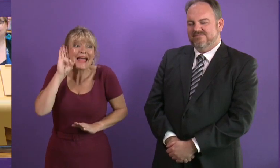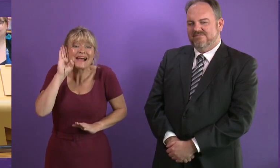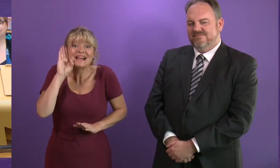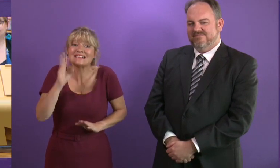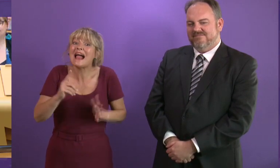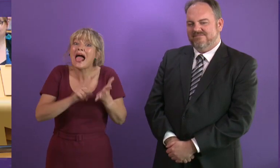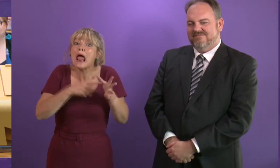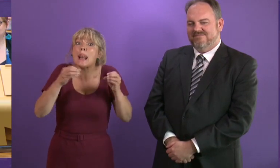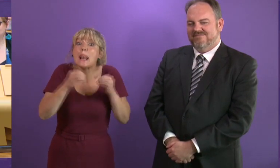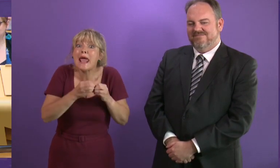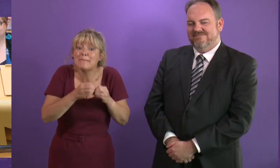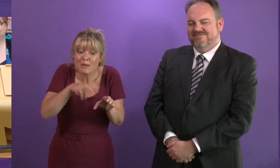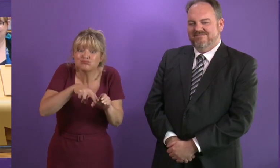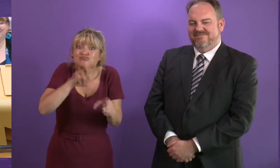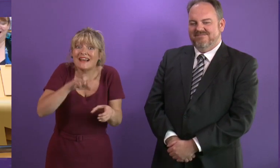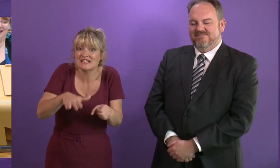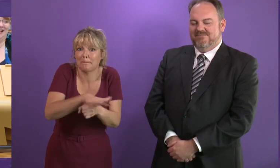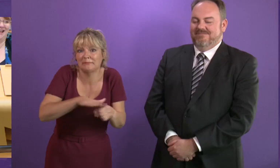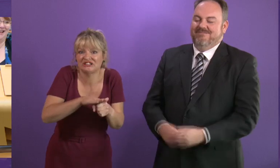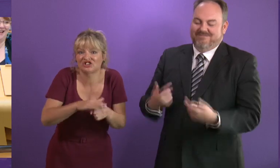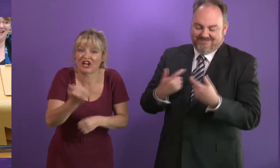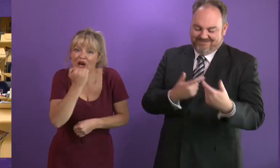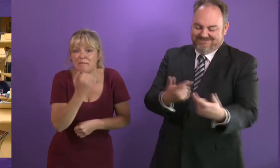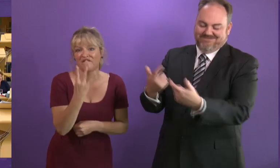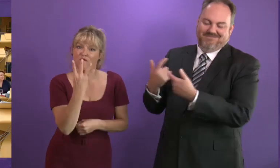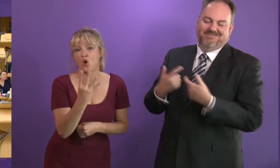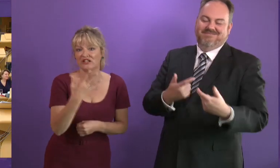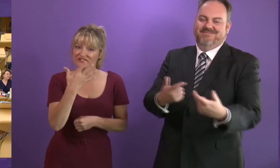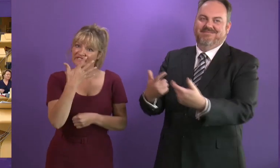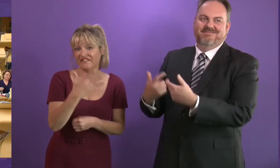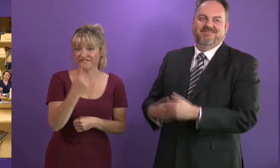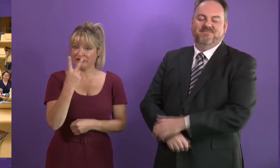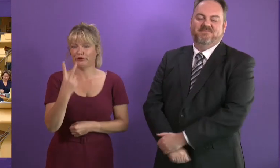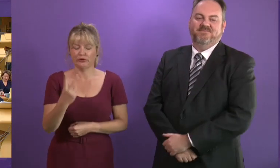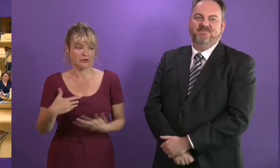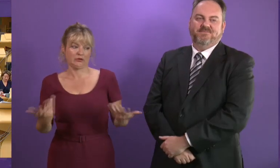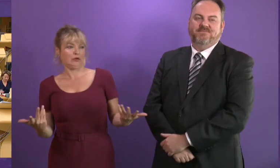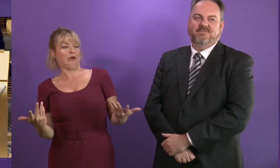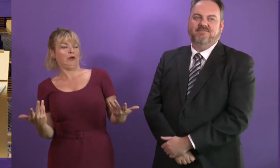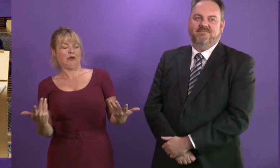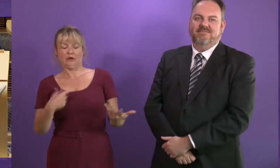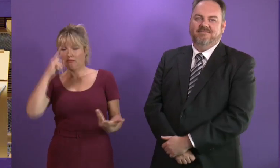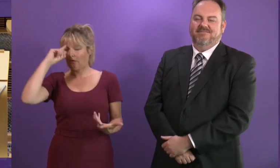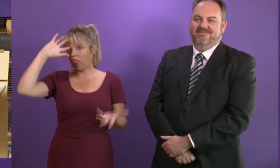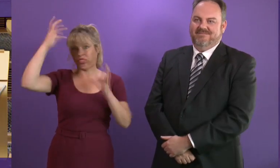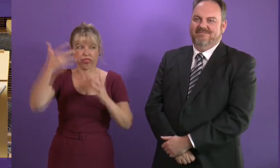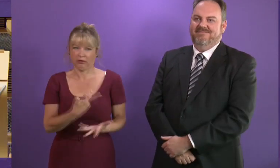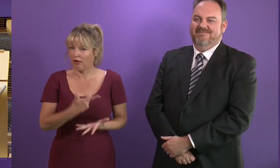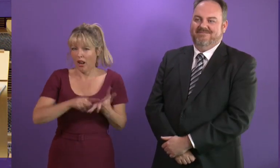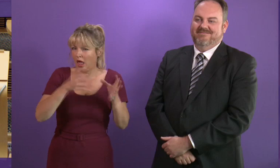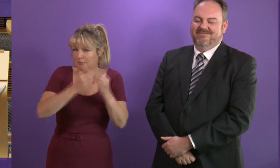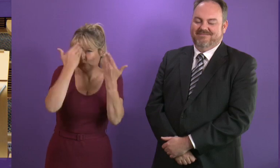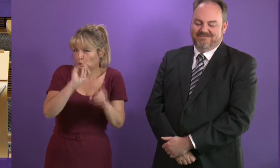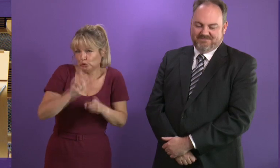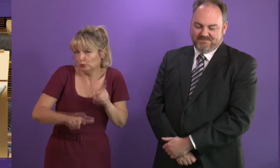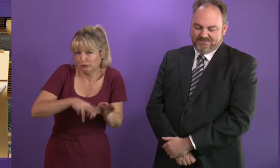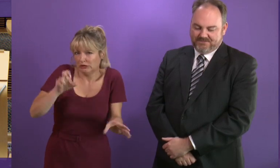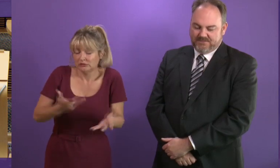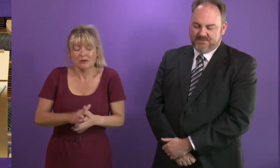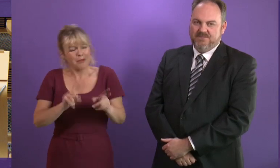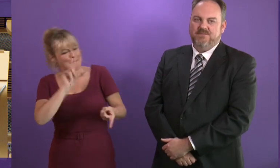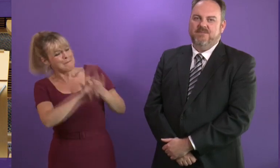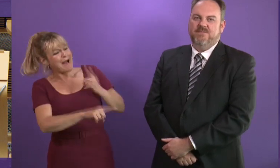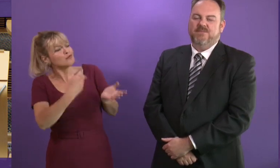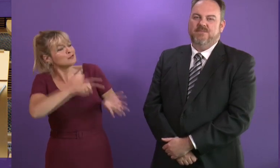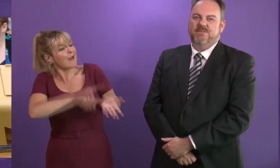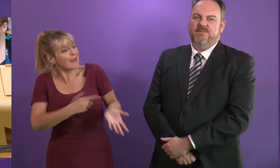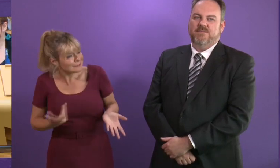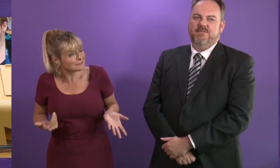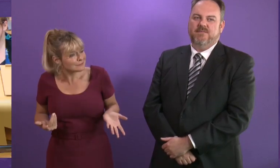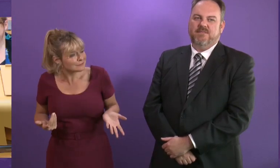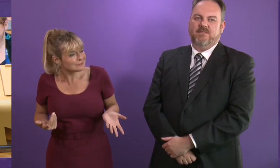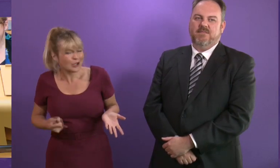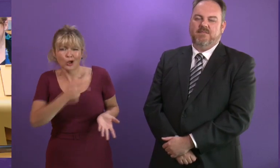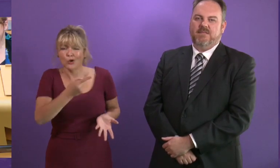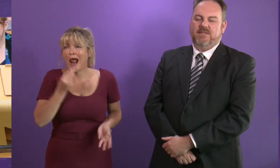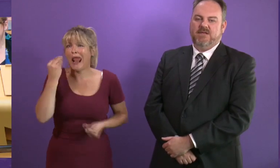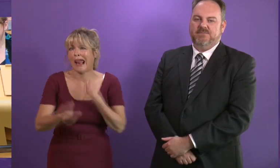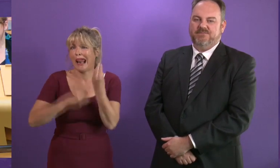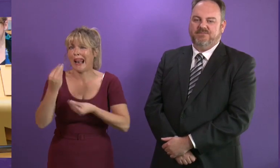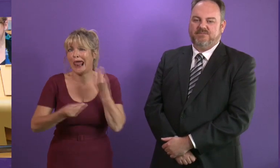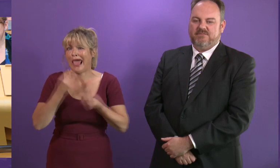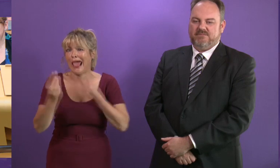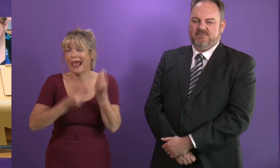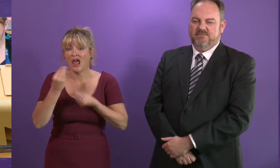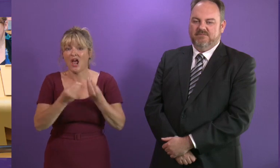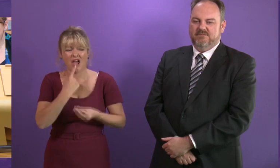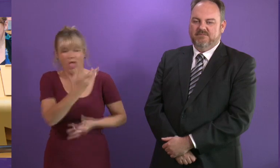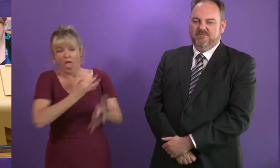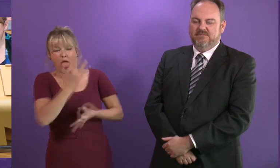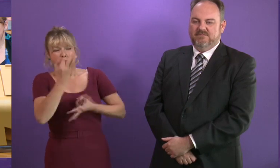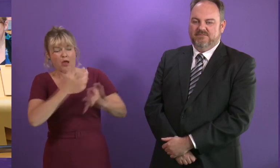452. It is utterly bamboozling. That rambling and incoherent series of questions demonstrates